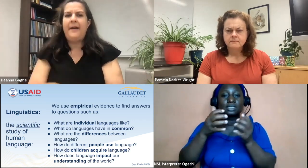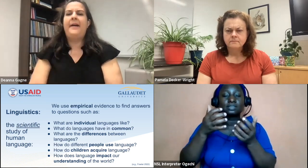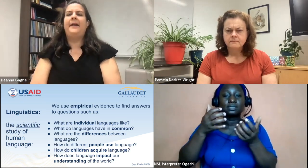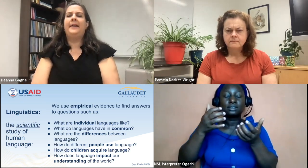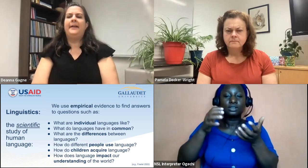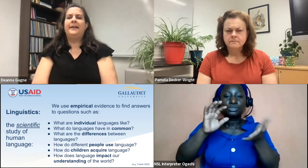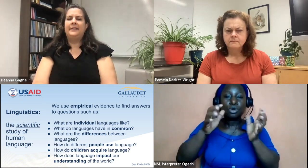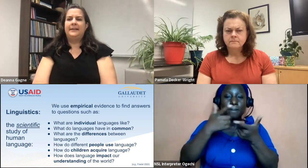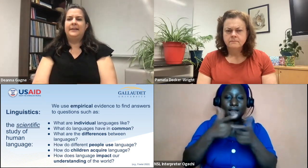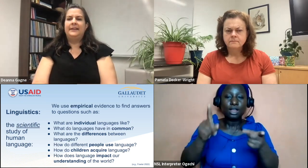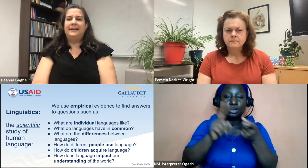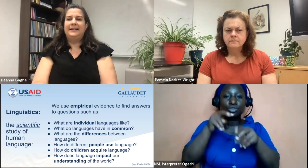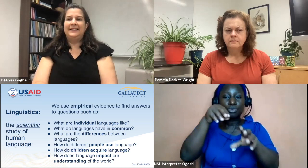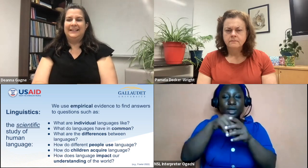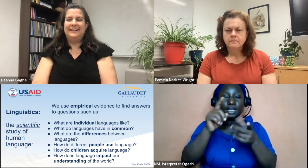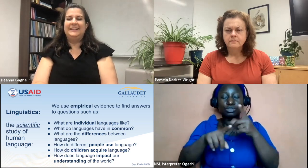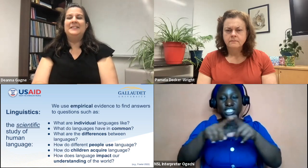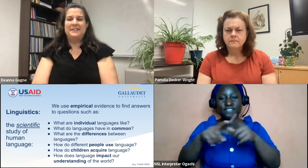No. The reason we do this